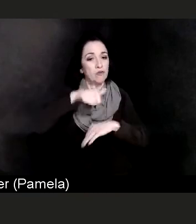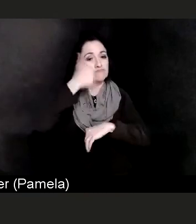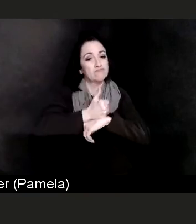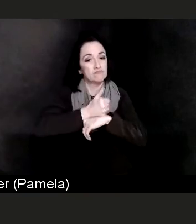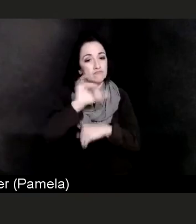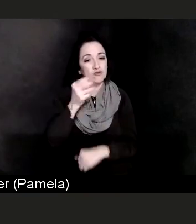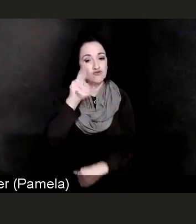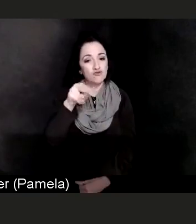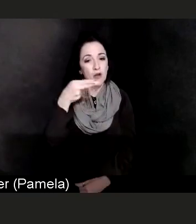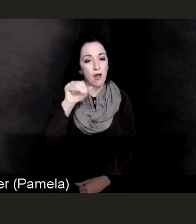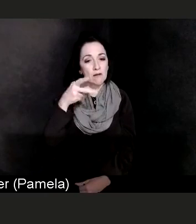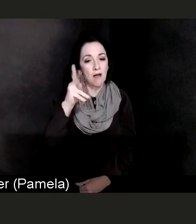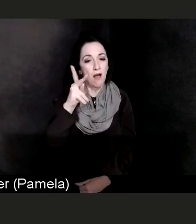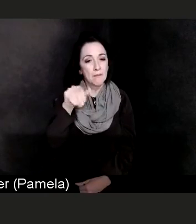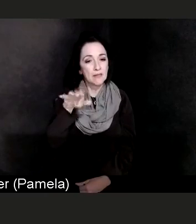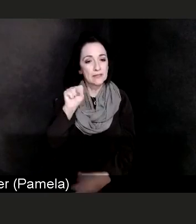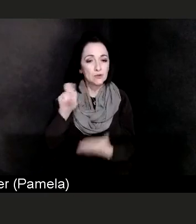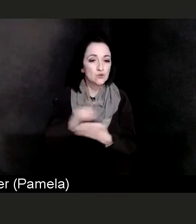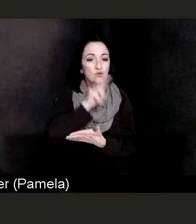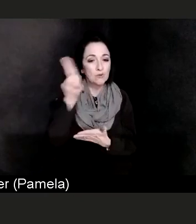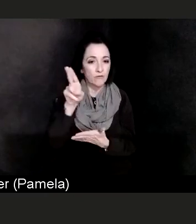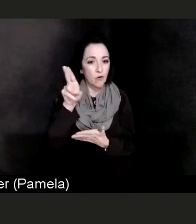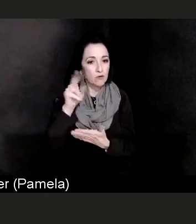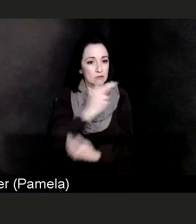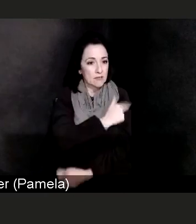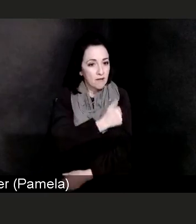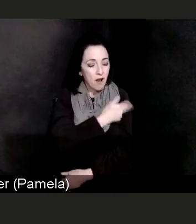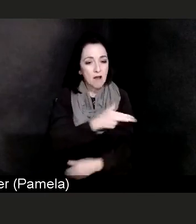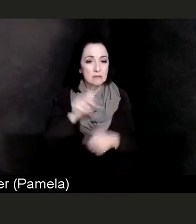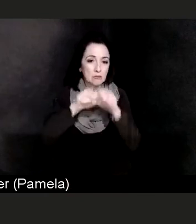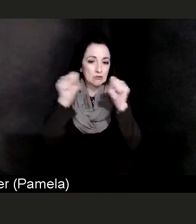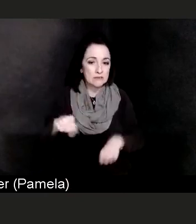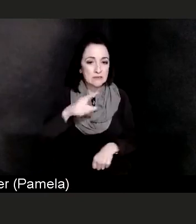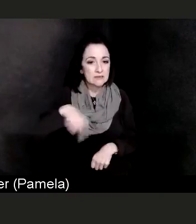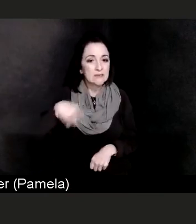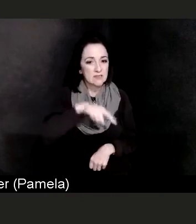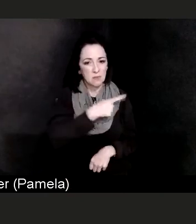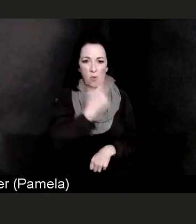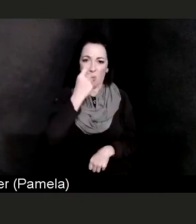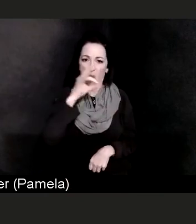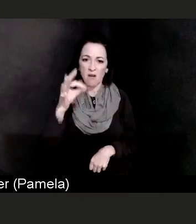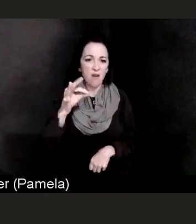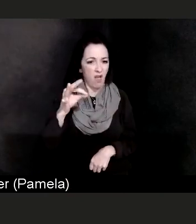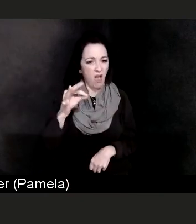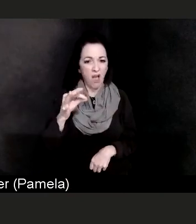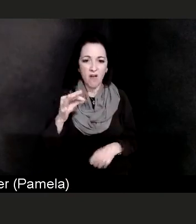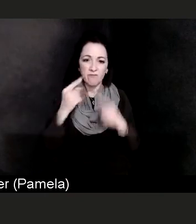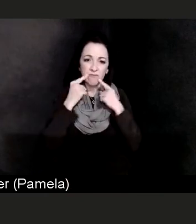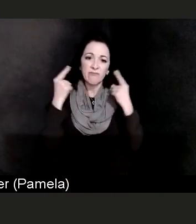consider him the father of modern medicine, and one of the things that he said and I'm gonna read it here so I can make sure I say it right